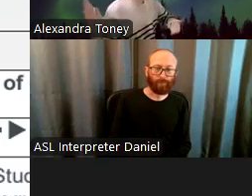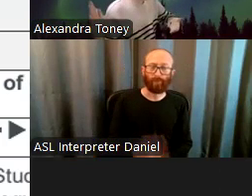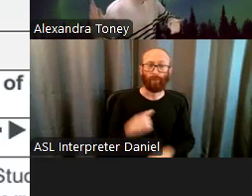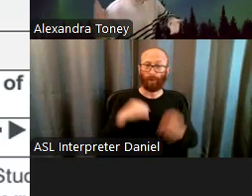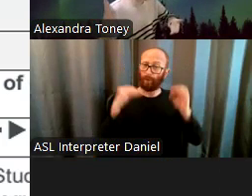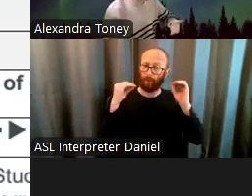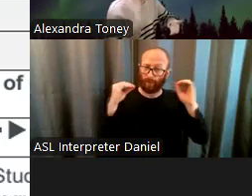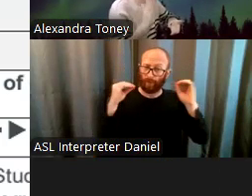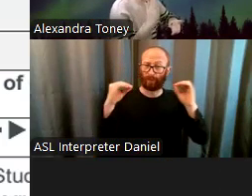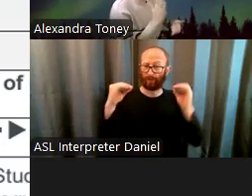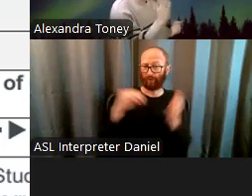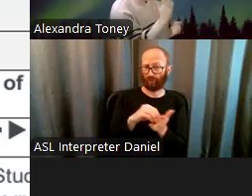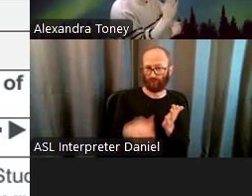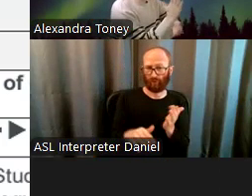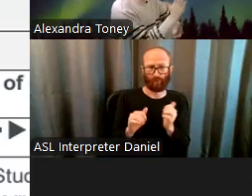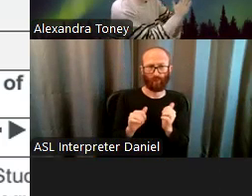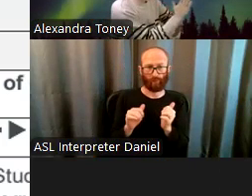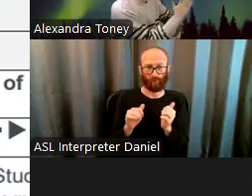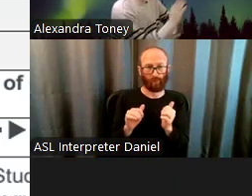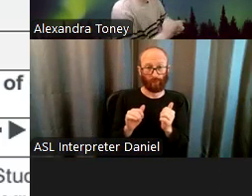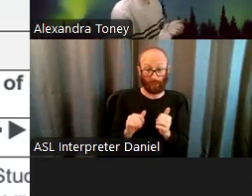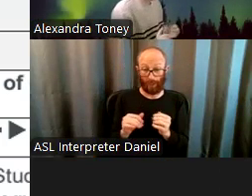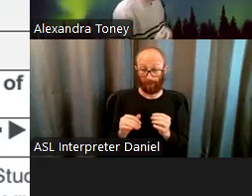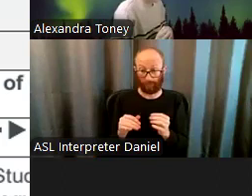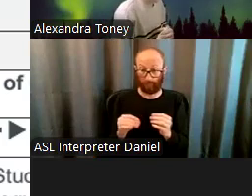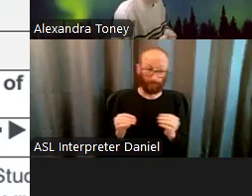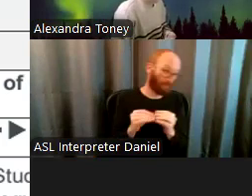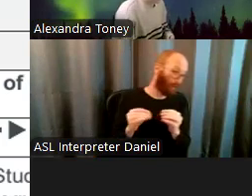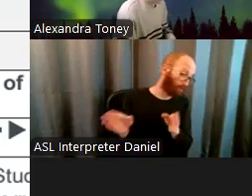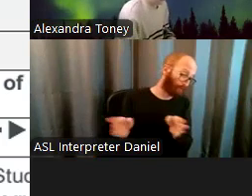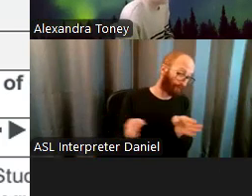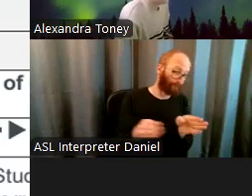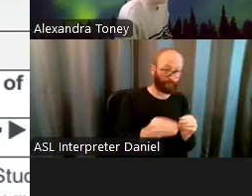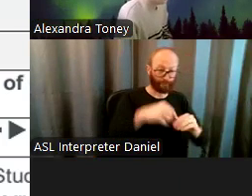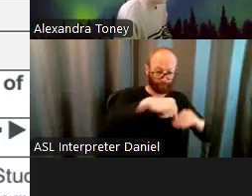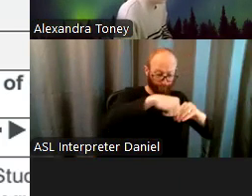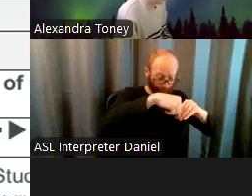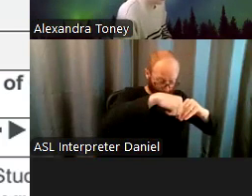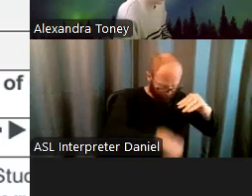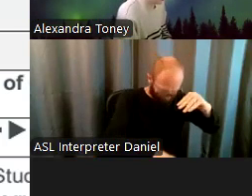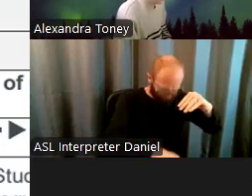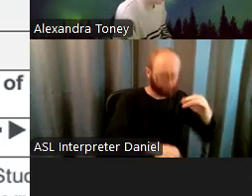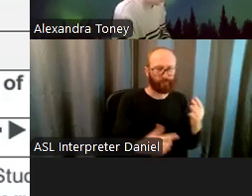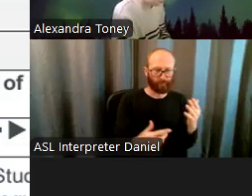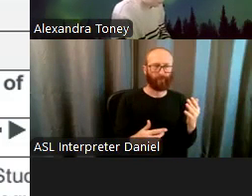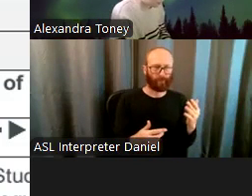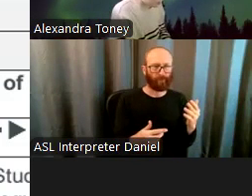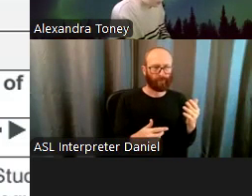deepen the level of complexity to like which students are able to approach the standard. So